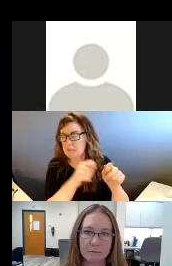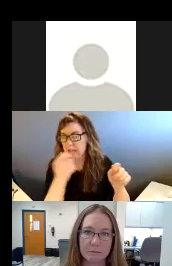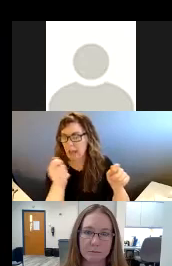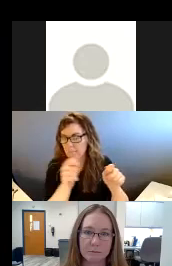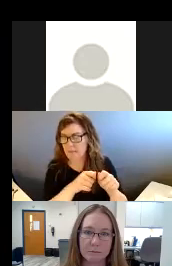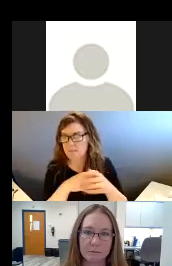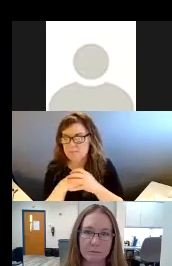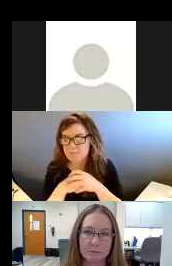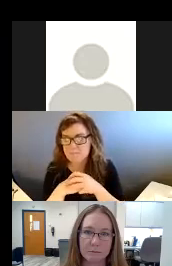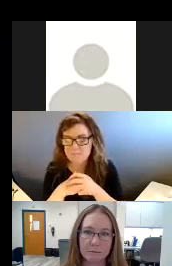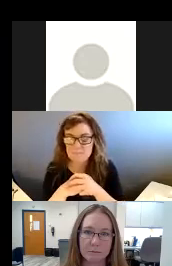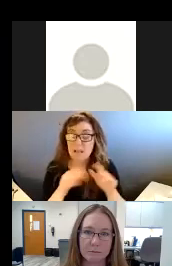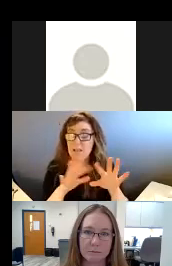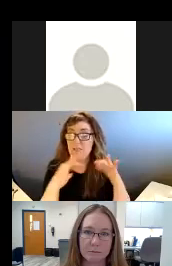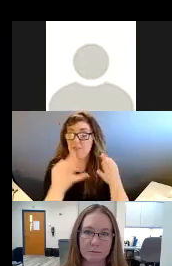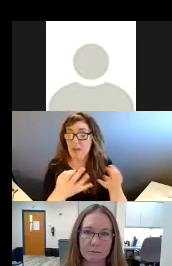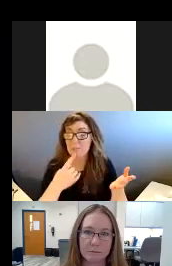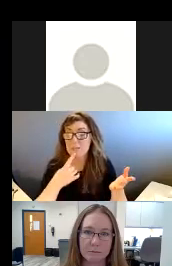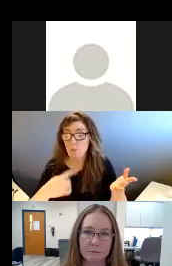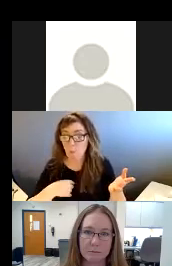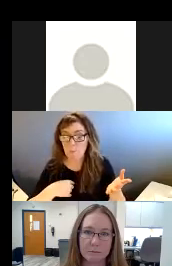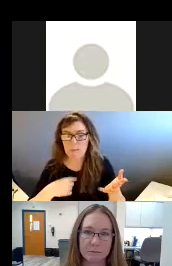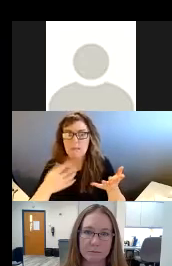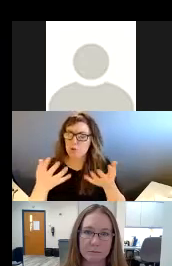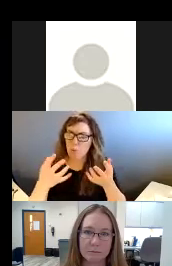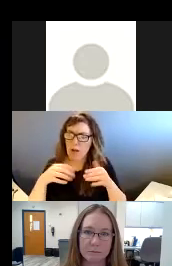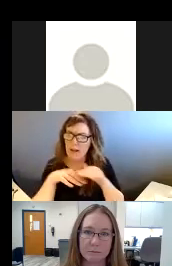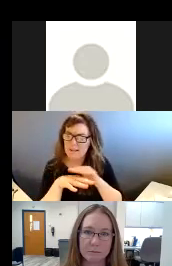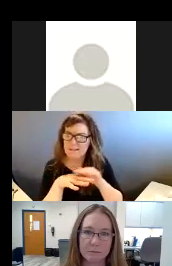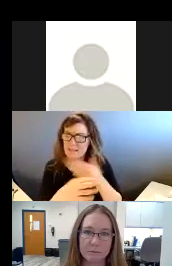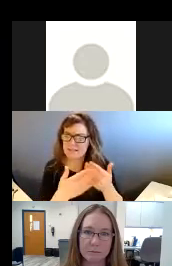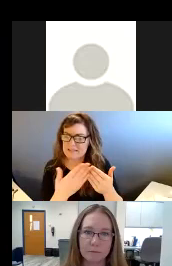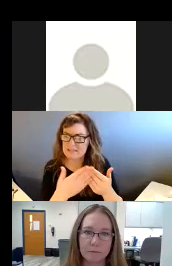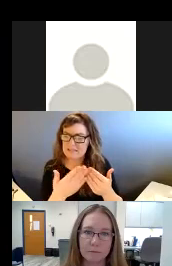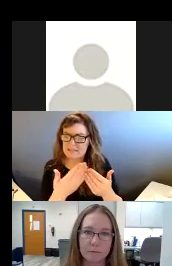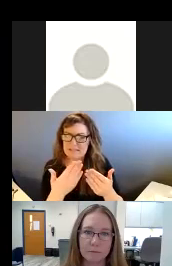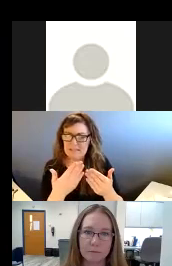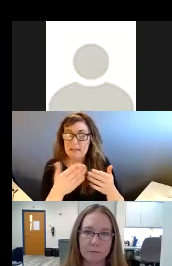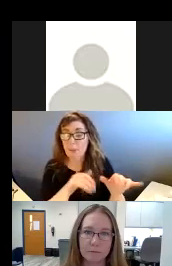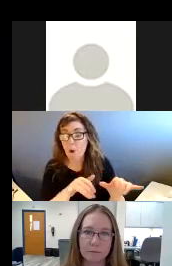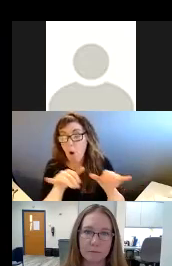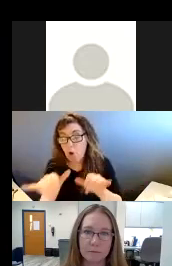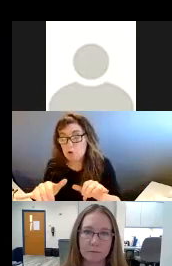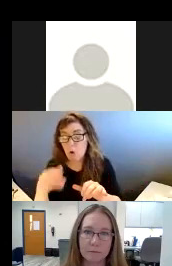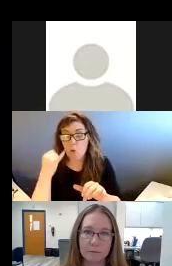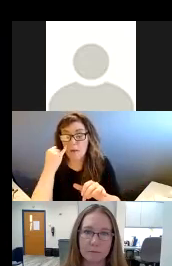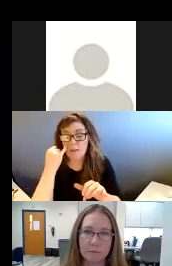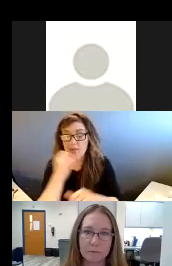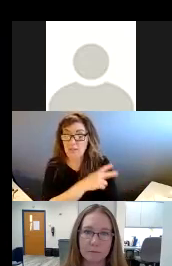OF THE THINGS THEY REALLY WANTED TO CONSIDER NOT ONLY MAKING EVERYTHING ACCESSIBLE BUT TO ADVANCE AS THE PATIENT GOT A LITTLE MORE FUNCTION BACK